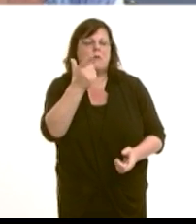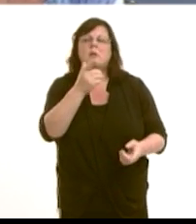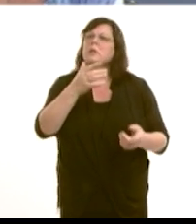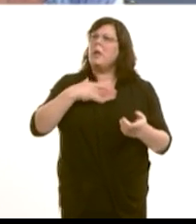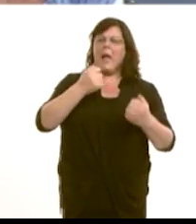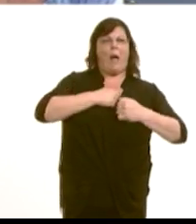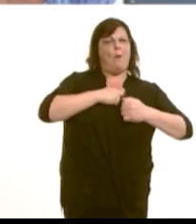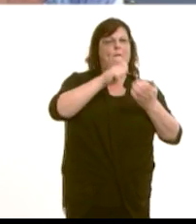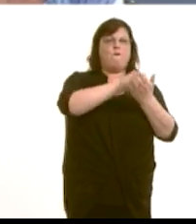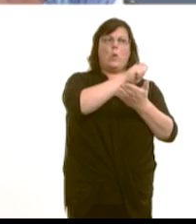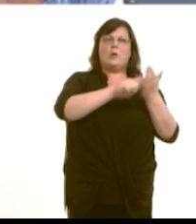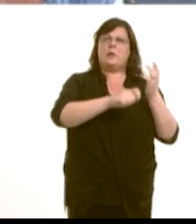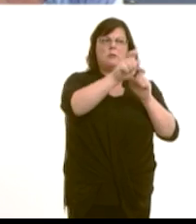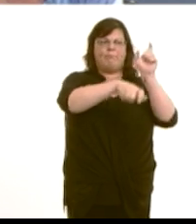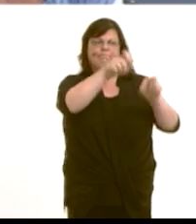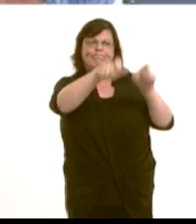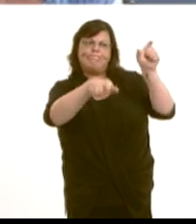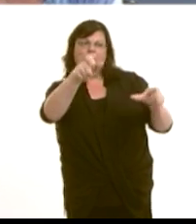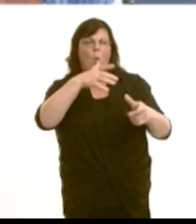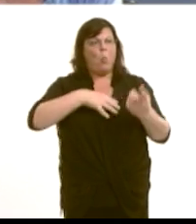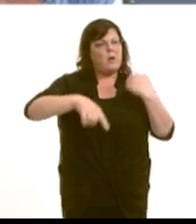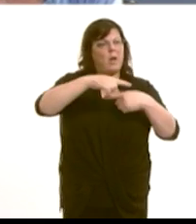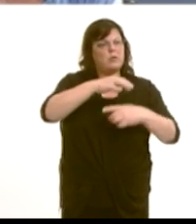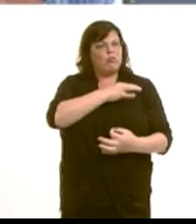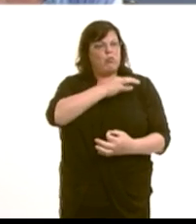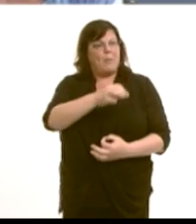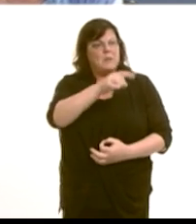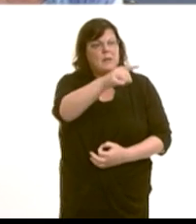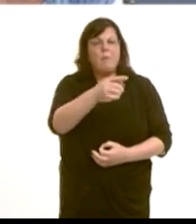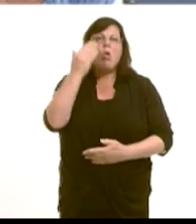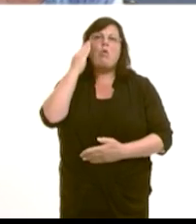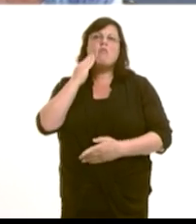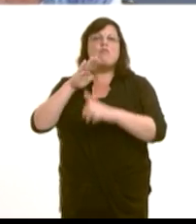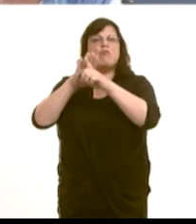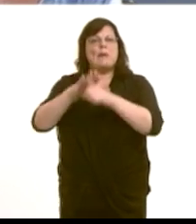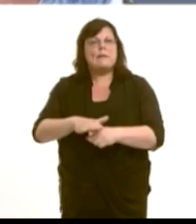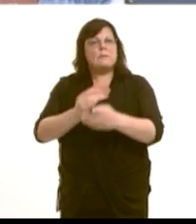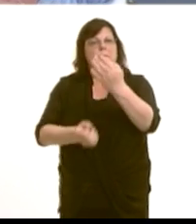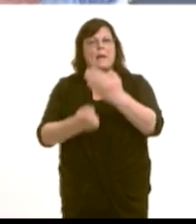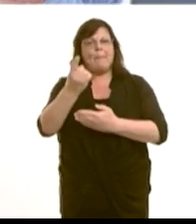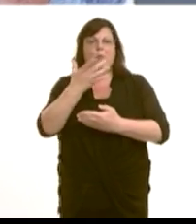in this difficult time. They want us to tackle the racism that has risen in our communities, they want to get